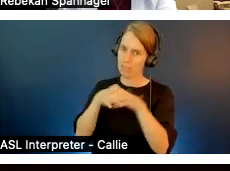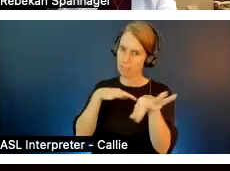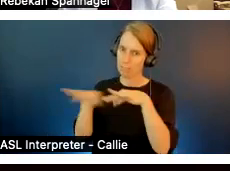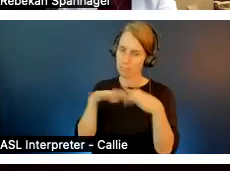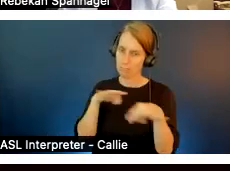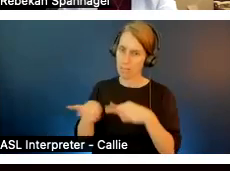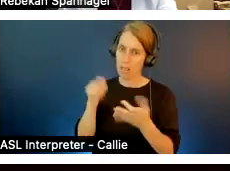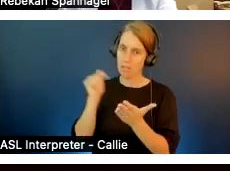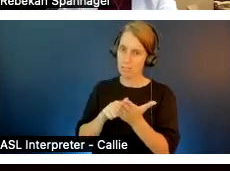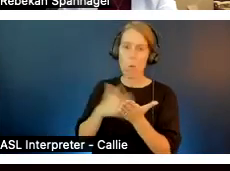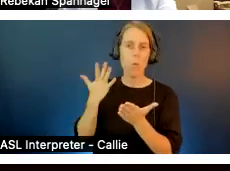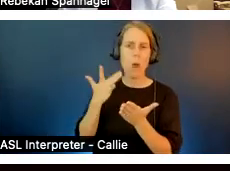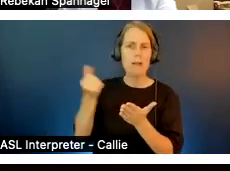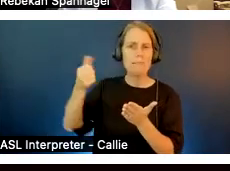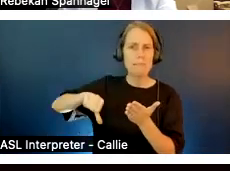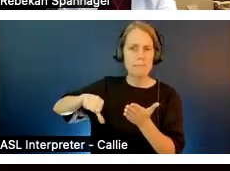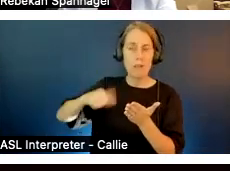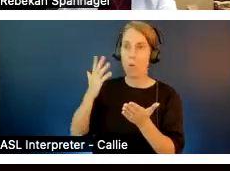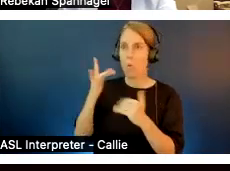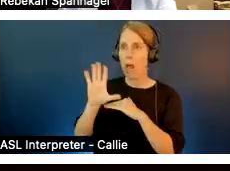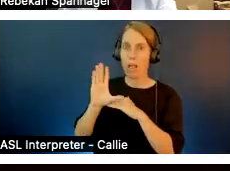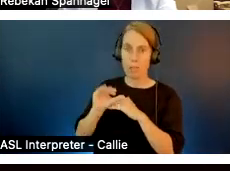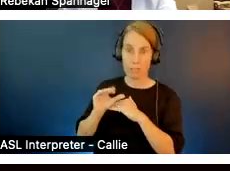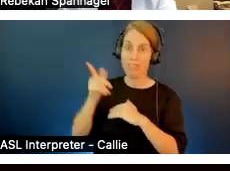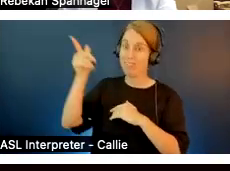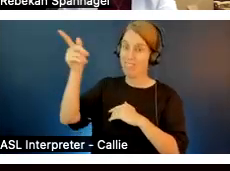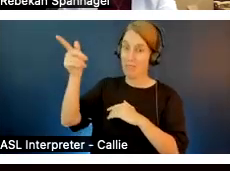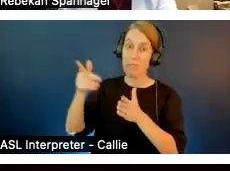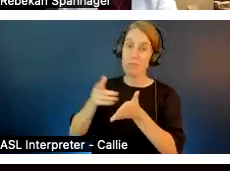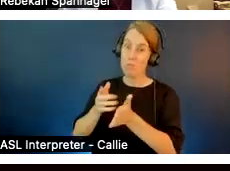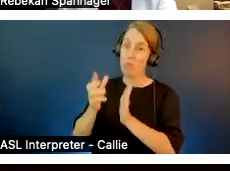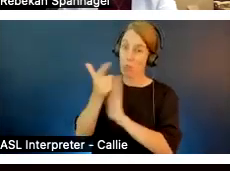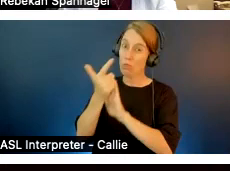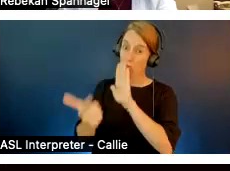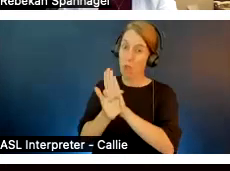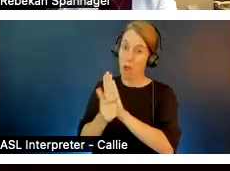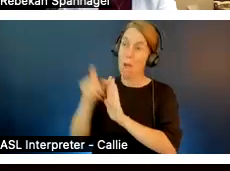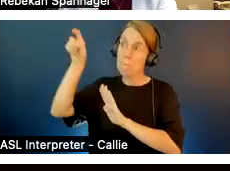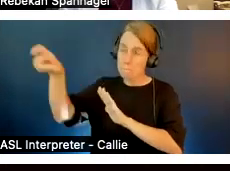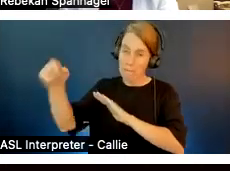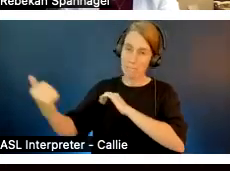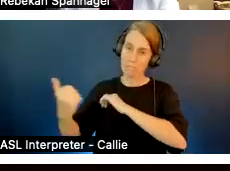procedure the law that says i'm making this change for you or i'm denying the service they have to